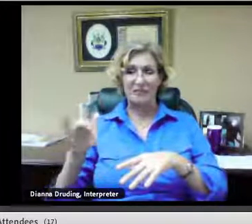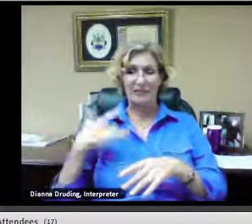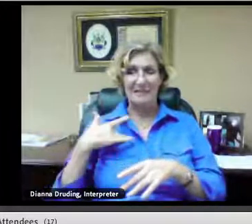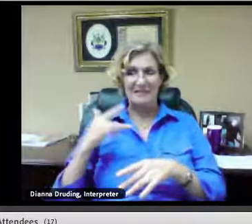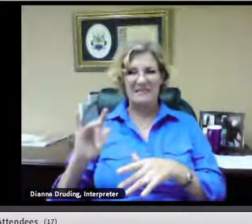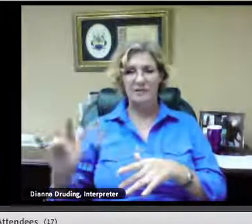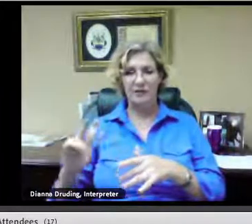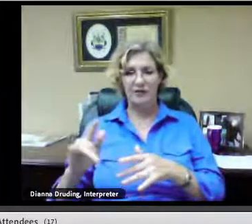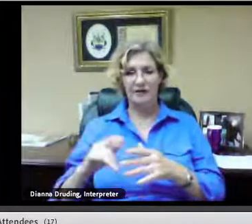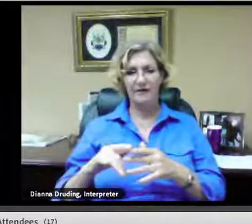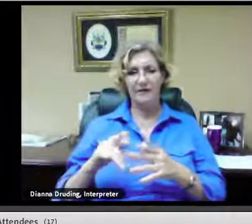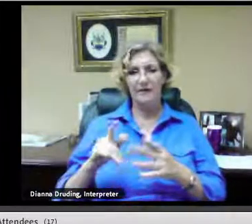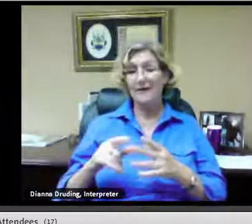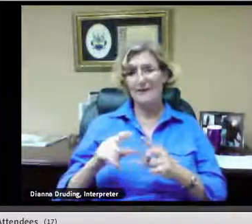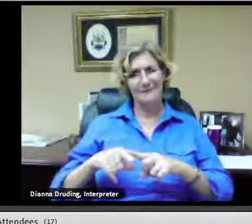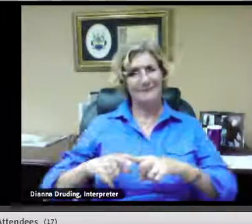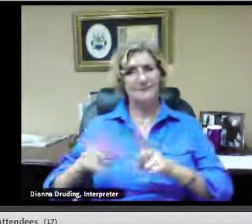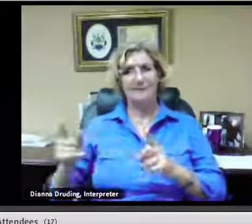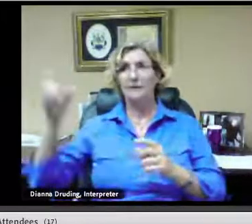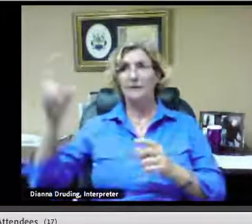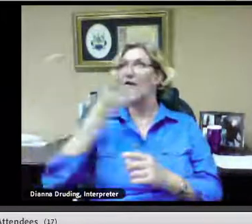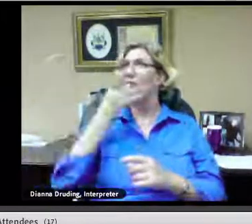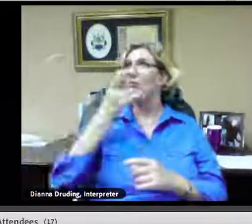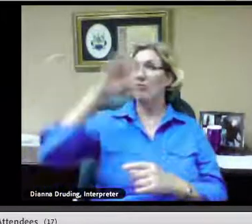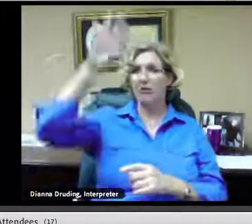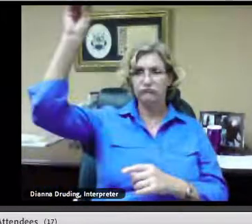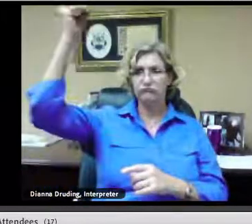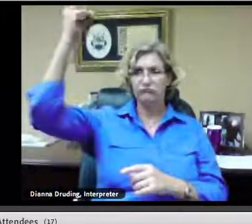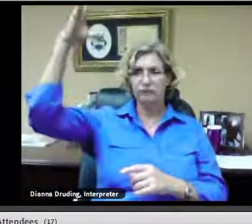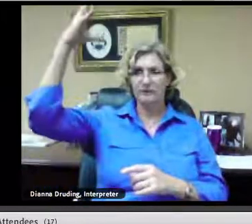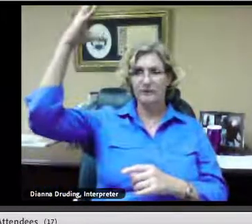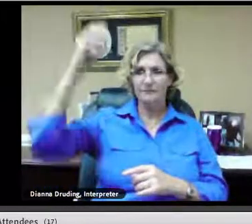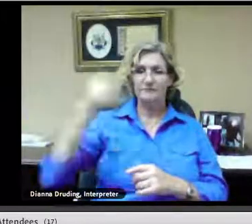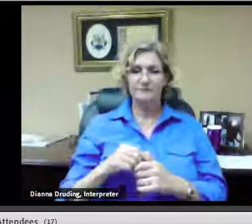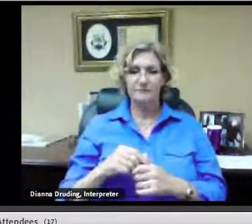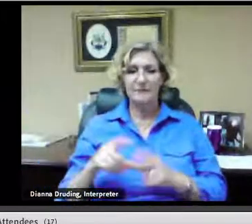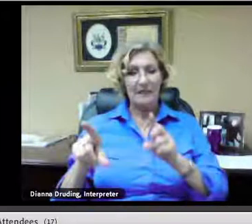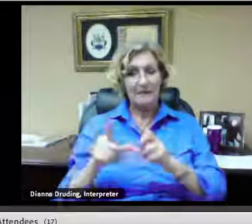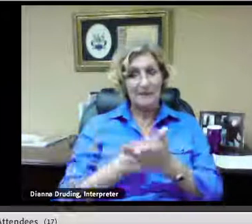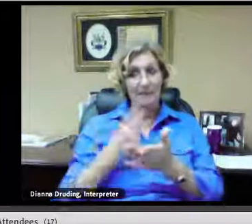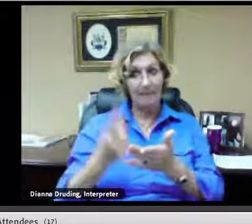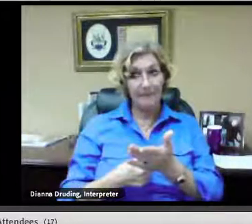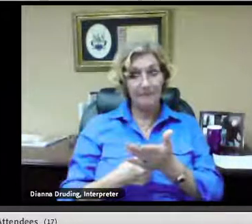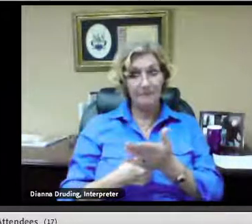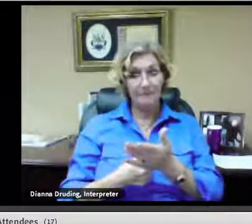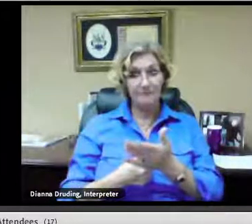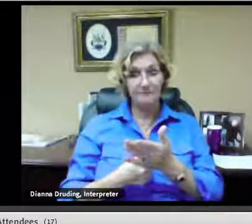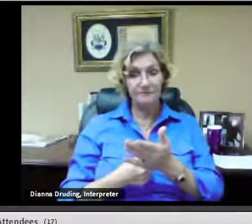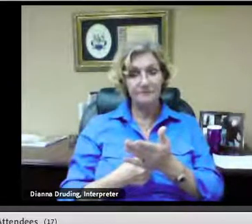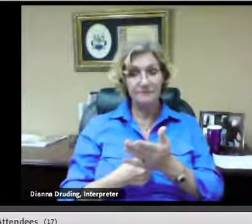even sometimes the olfactory, you know, if chemicals in the air or certain perfumes